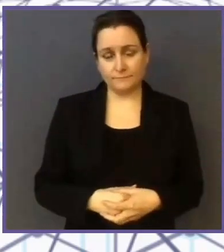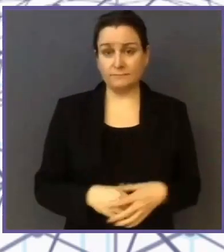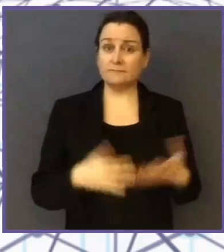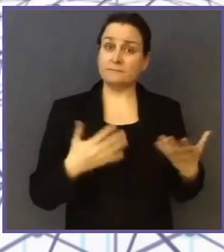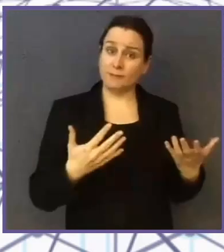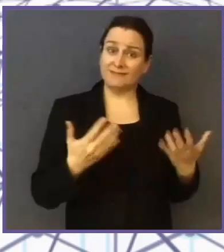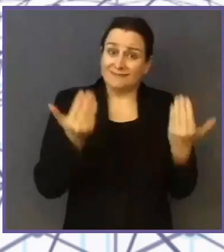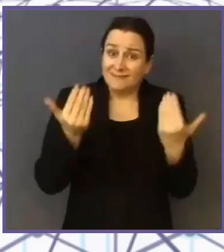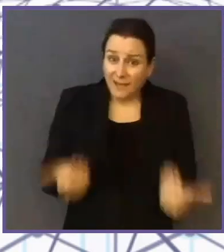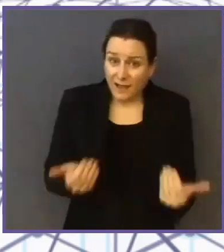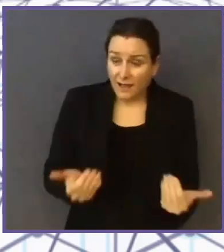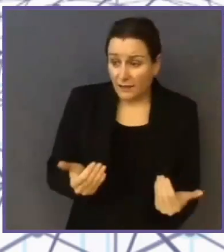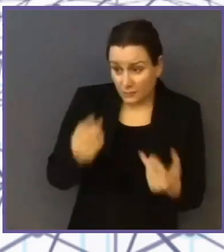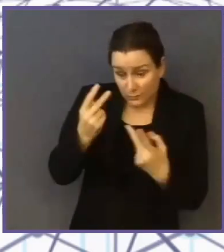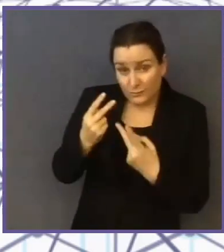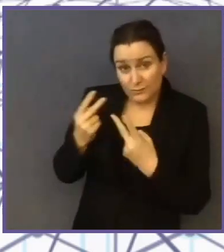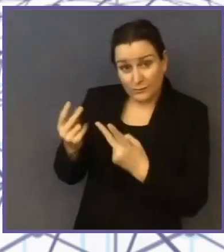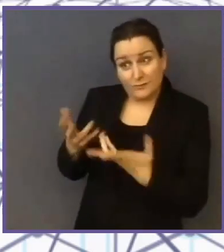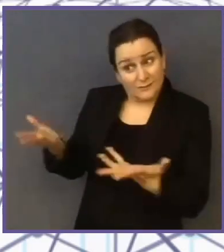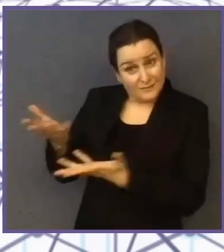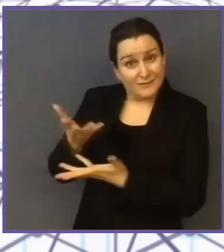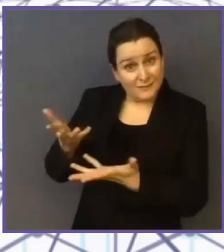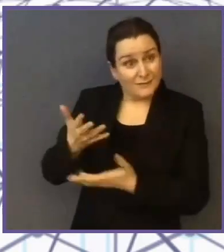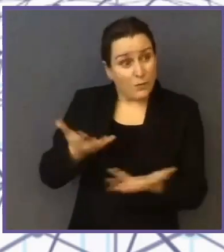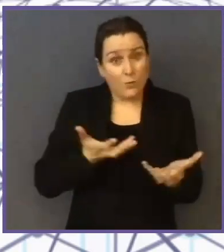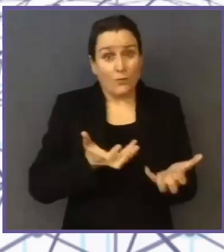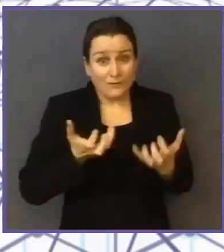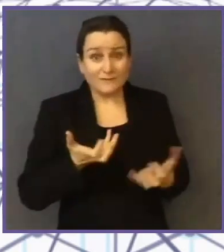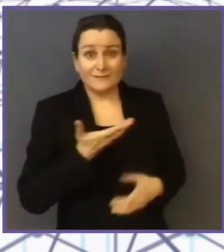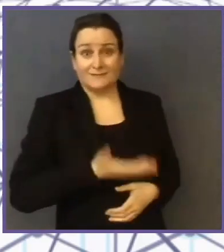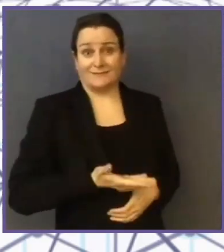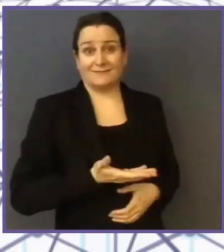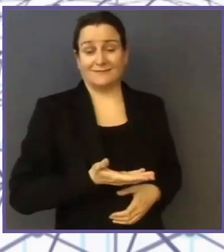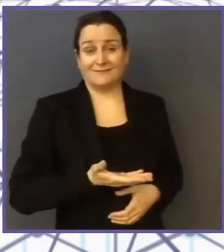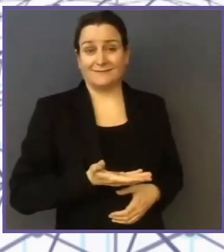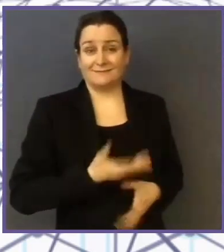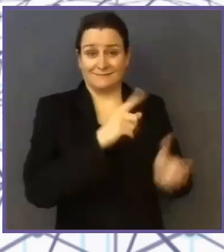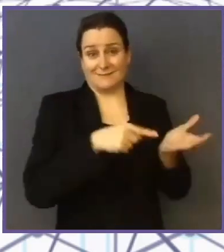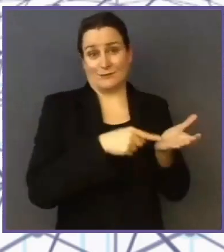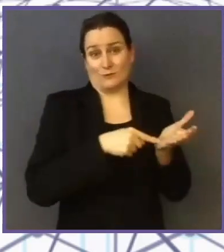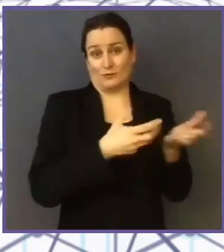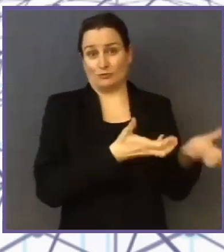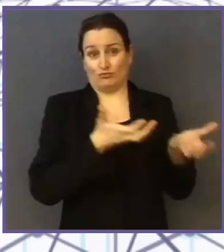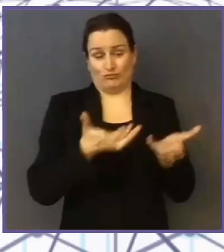And also a way for us to develop and optimise our ways of innovating product service offerings